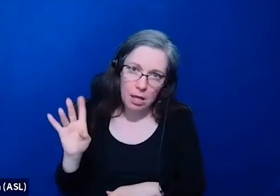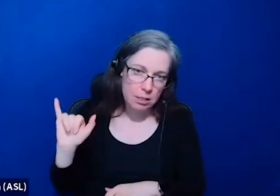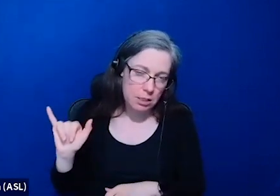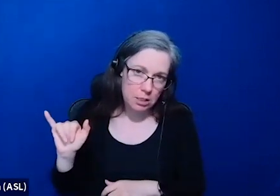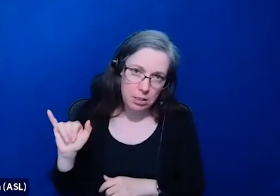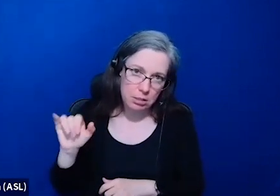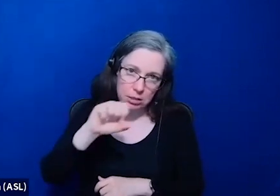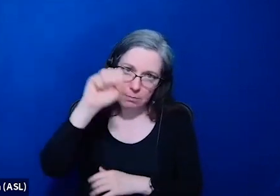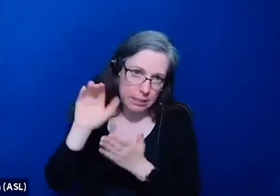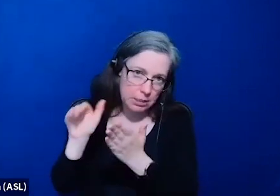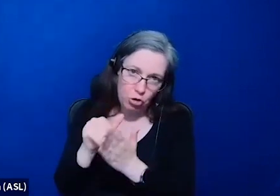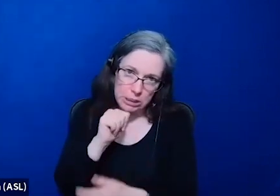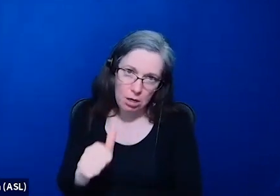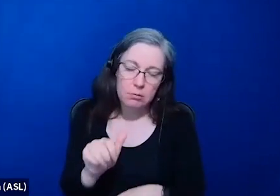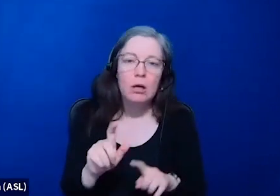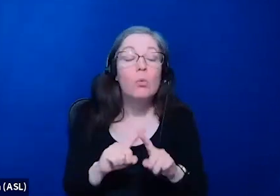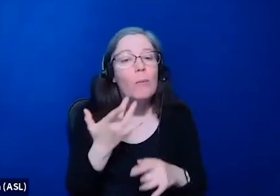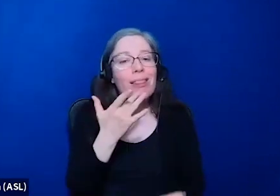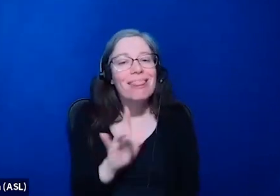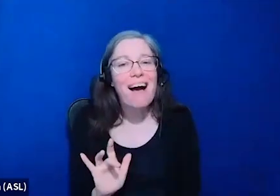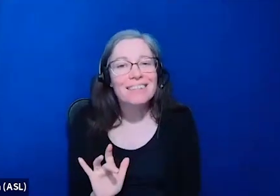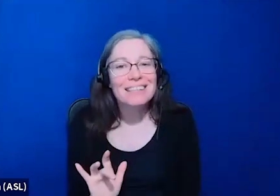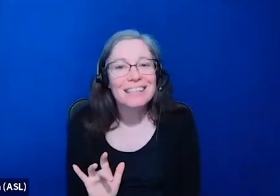We were very lucky because Samantha Cristoforetti was in space that week.